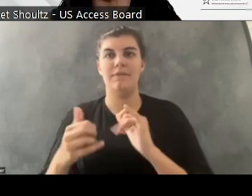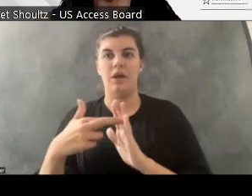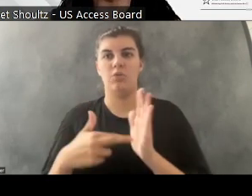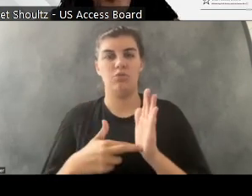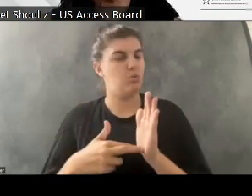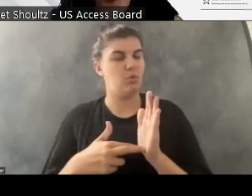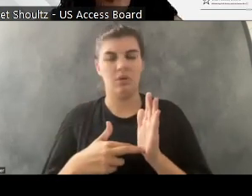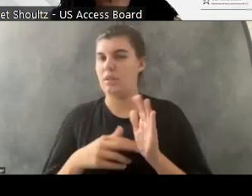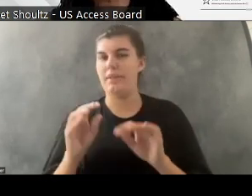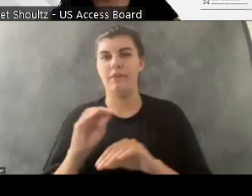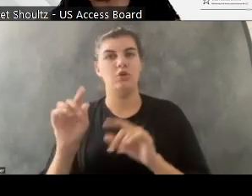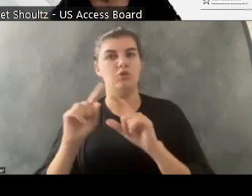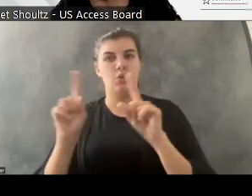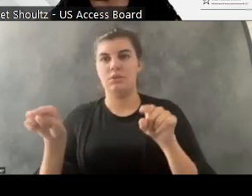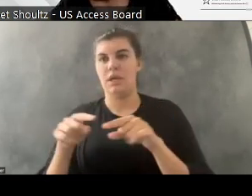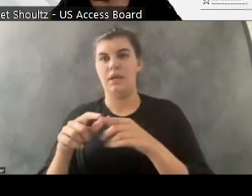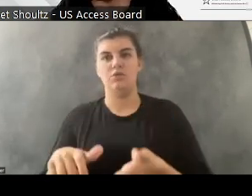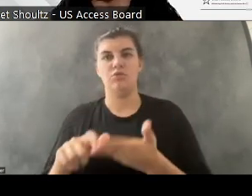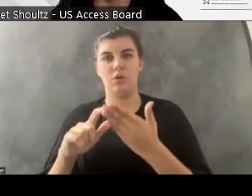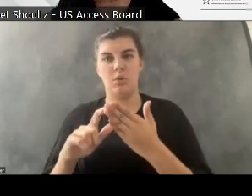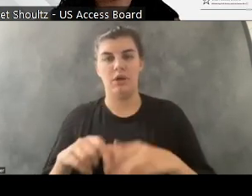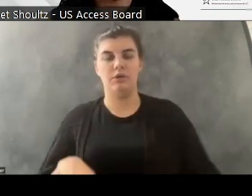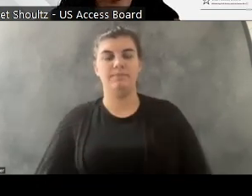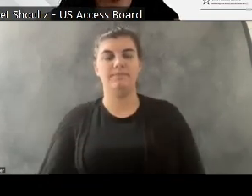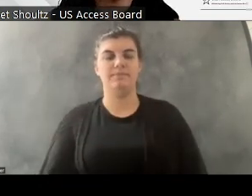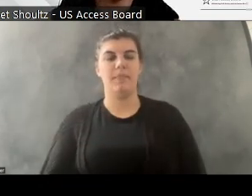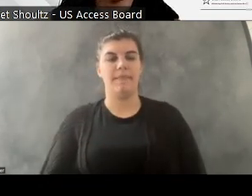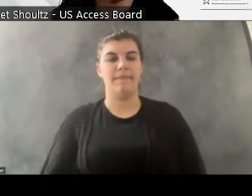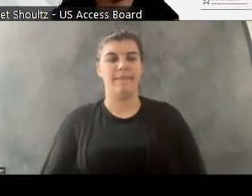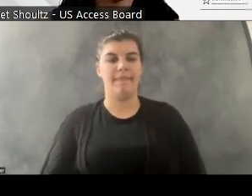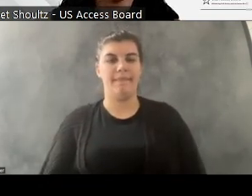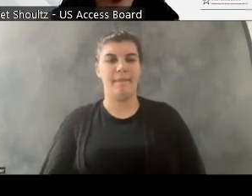final rule, there's no signage required at accessible passenger loading zones.